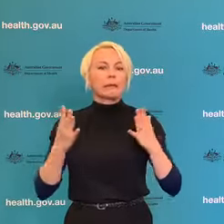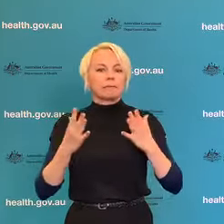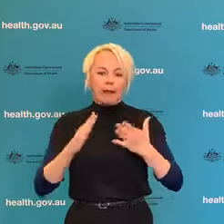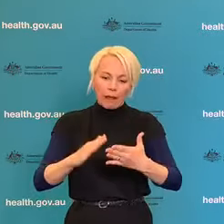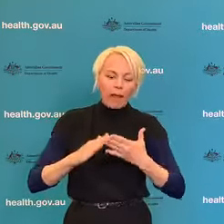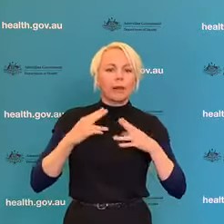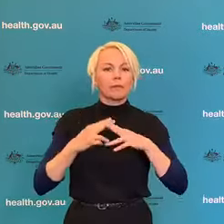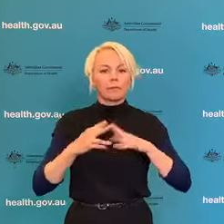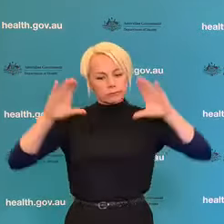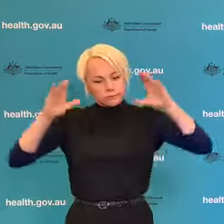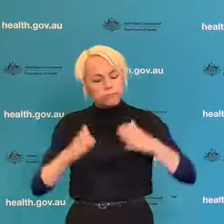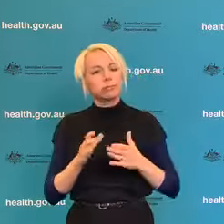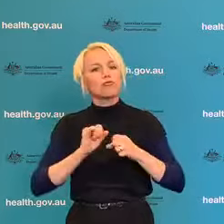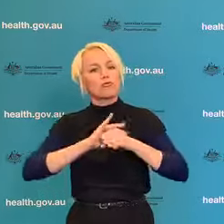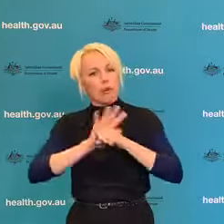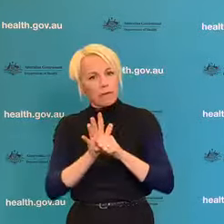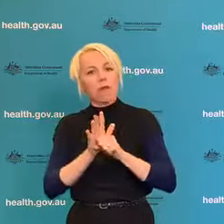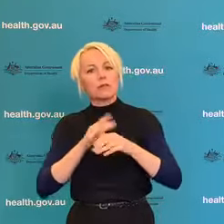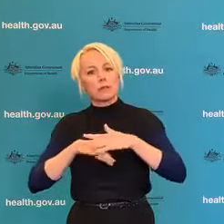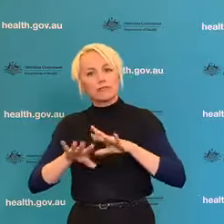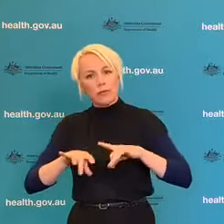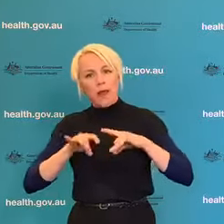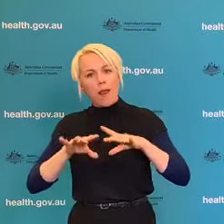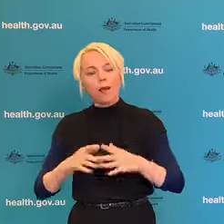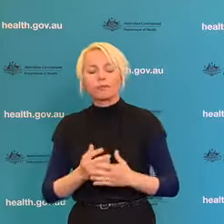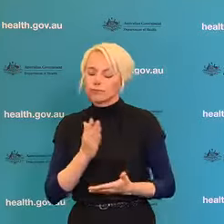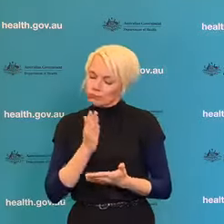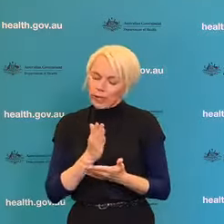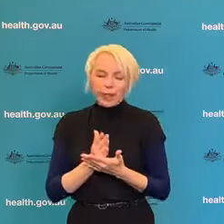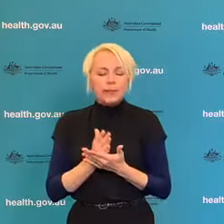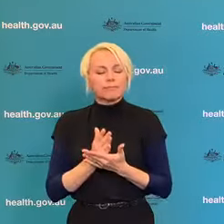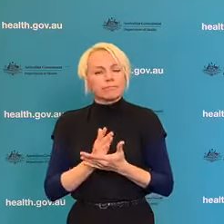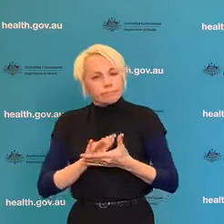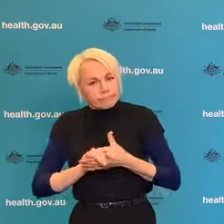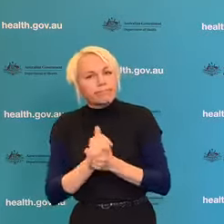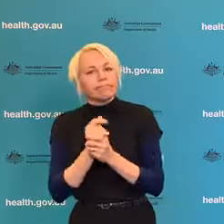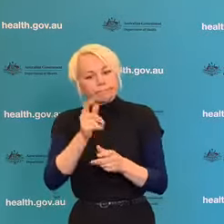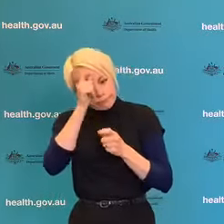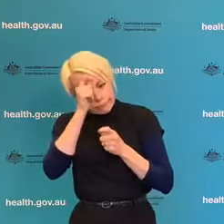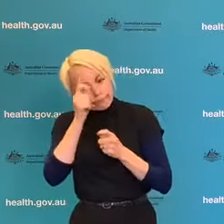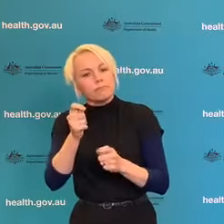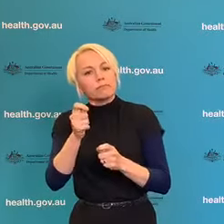and I give a particular recognition to all of our community nurses who work so hard